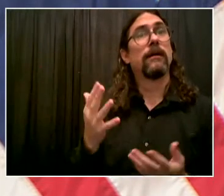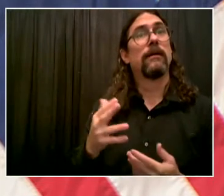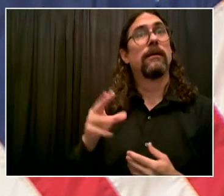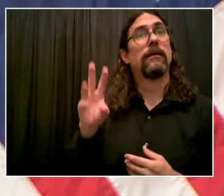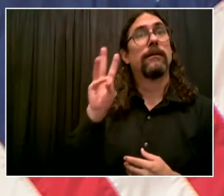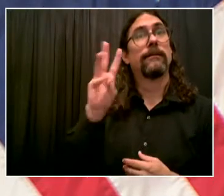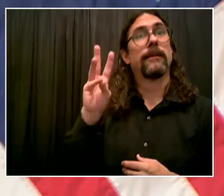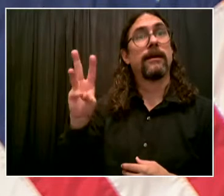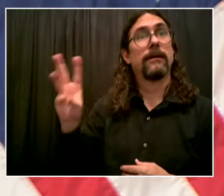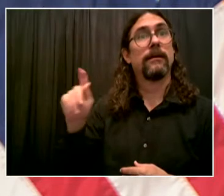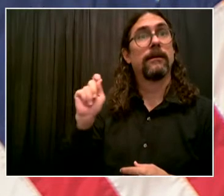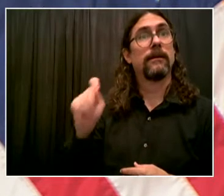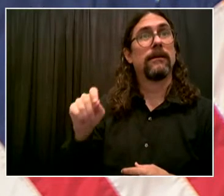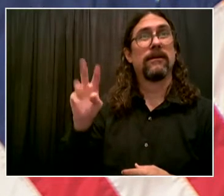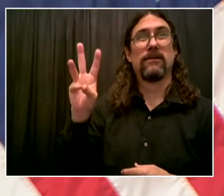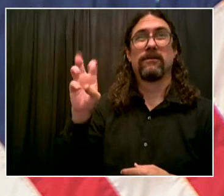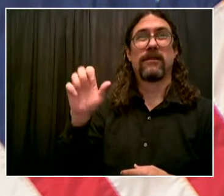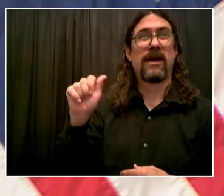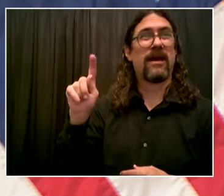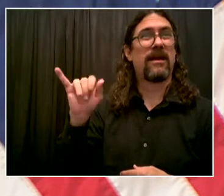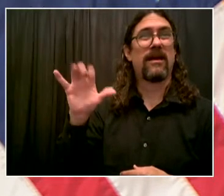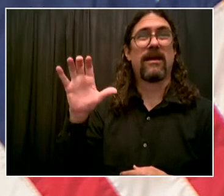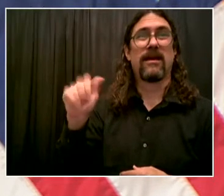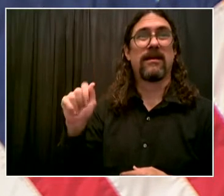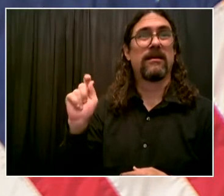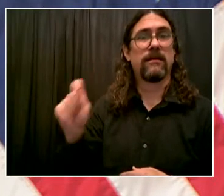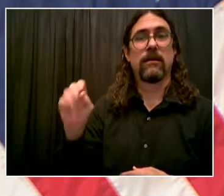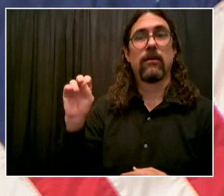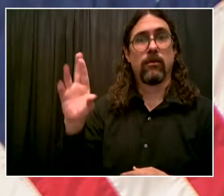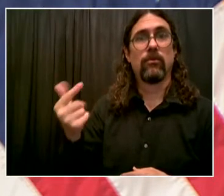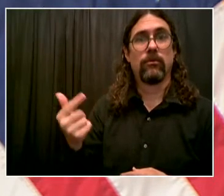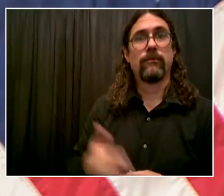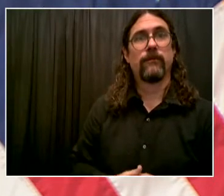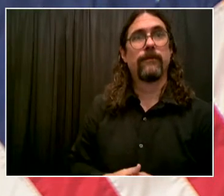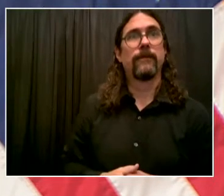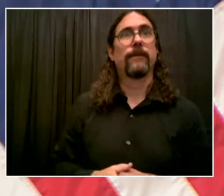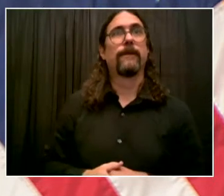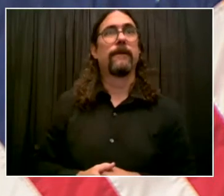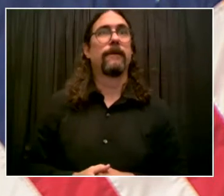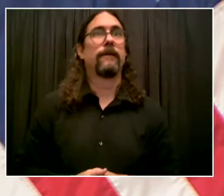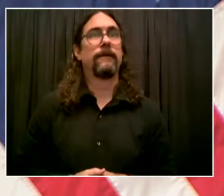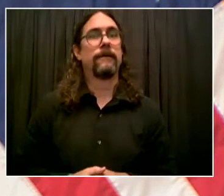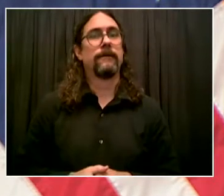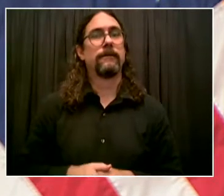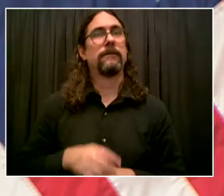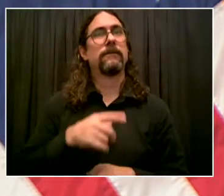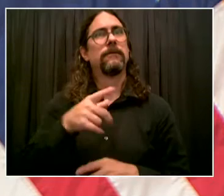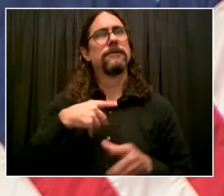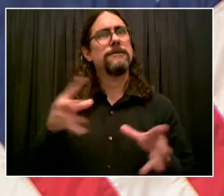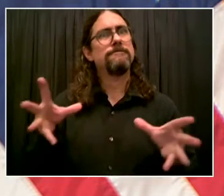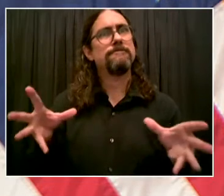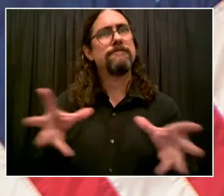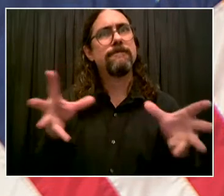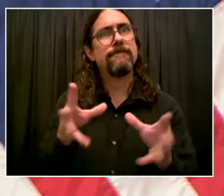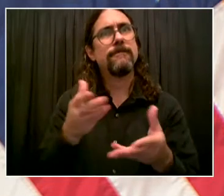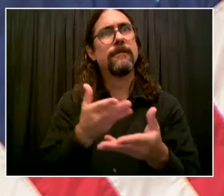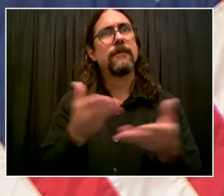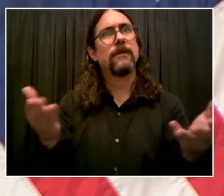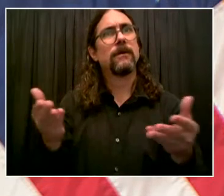WEBSITE WHICH IS